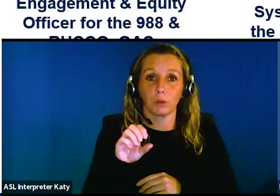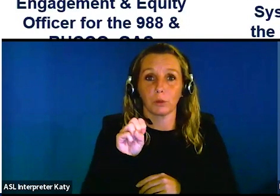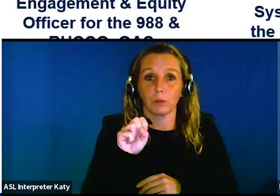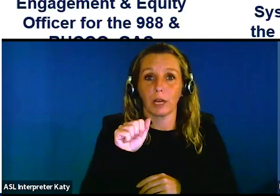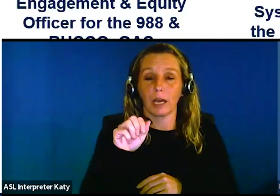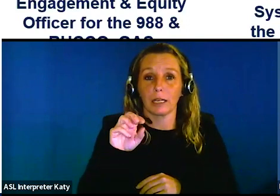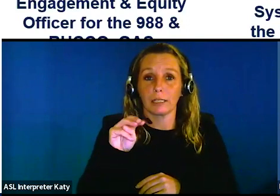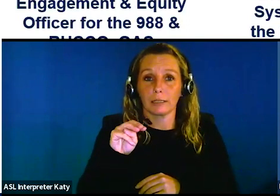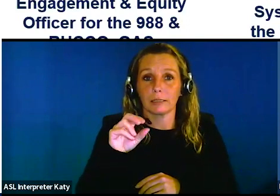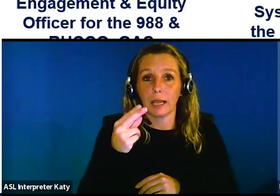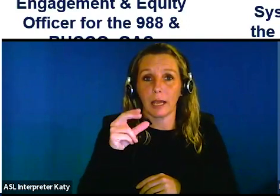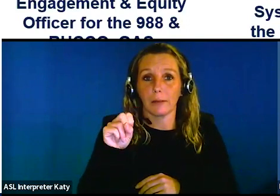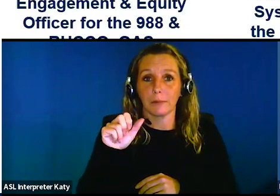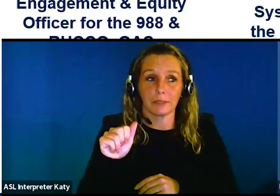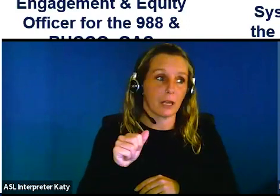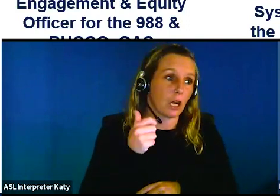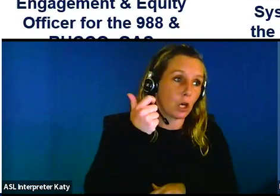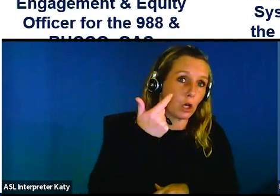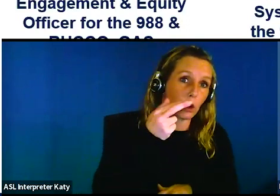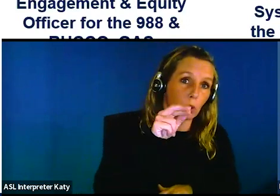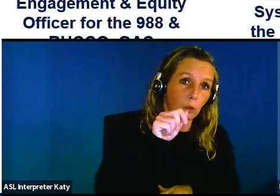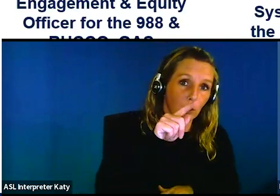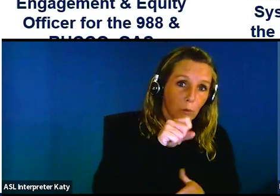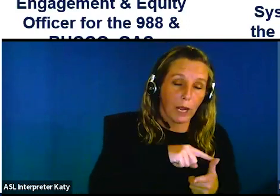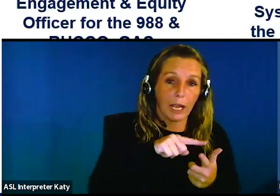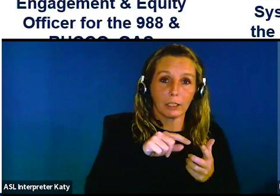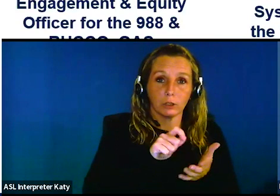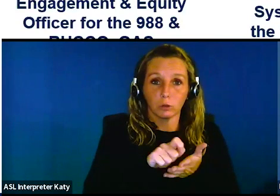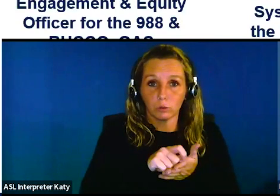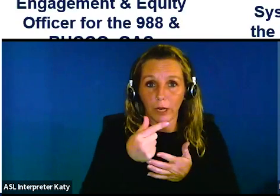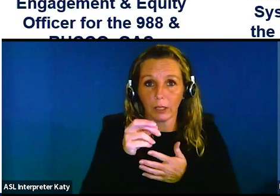grants, grantmaking, technical assistance contracts,